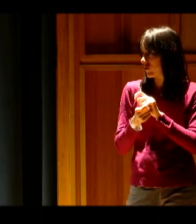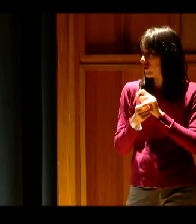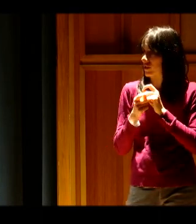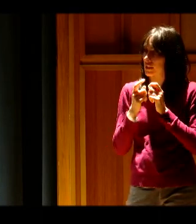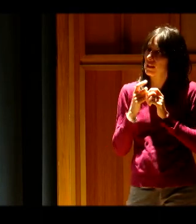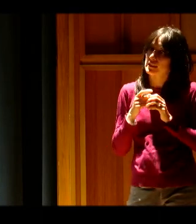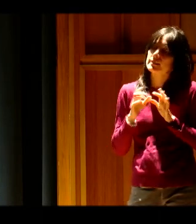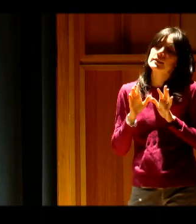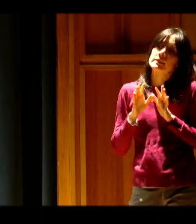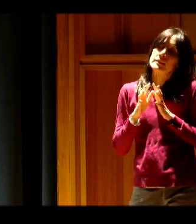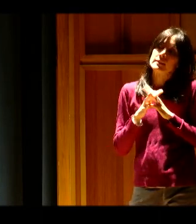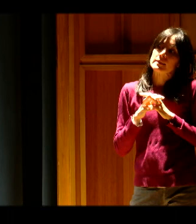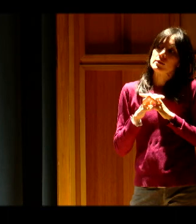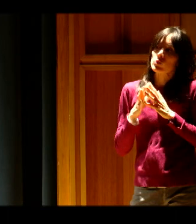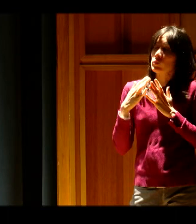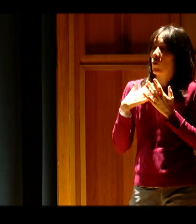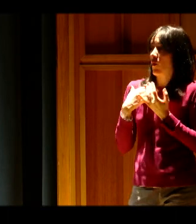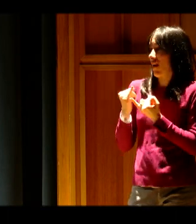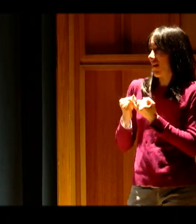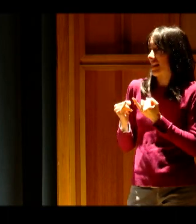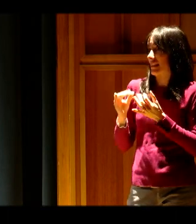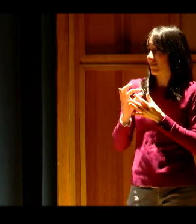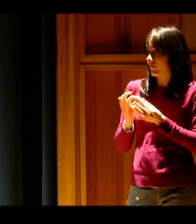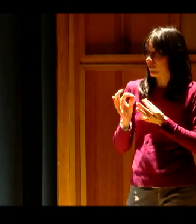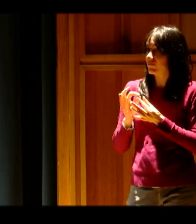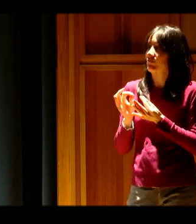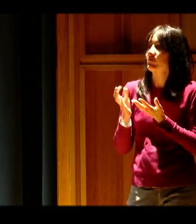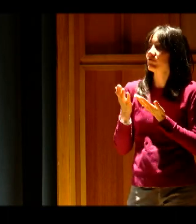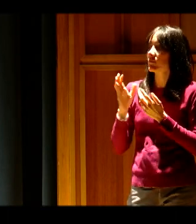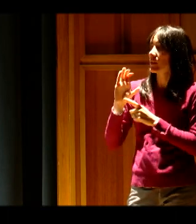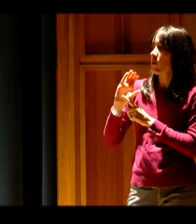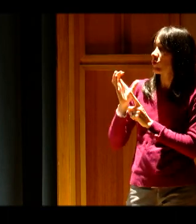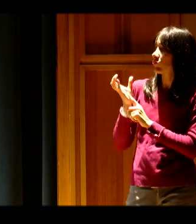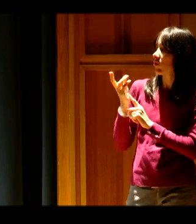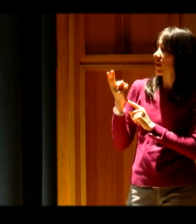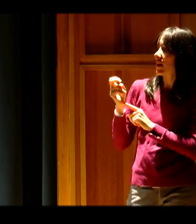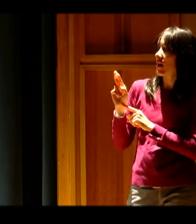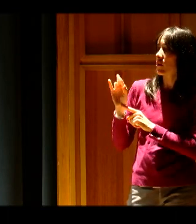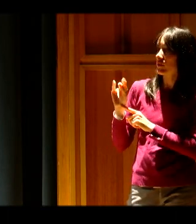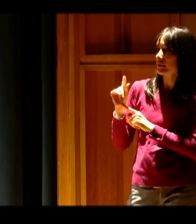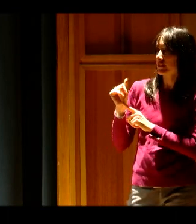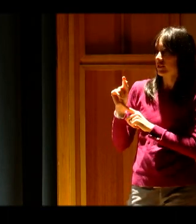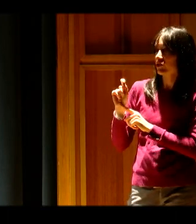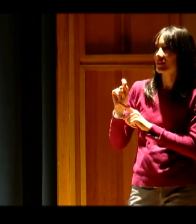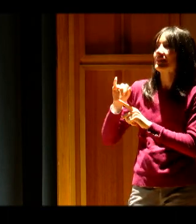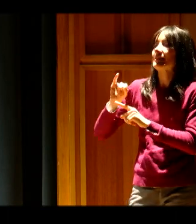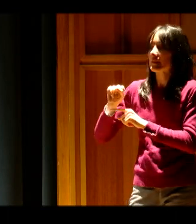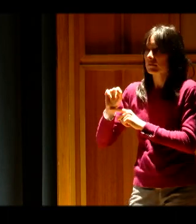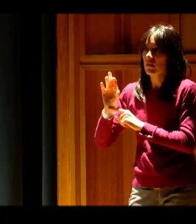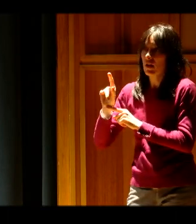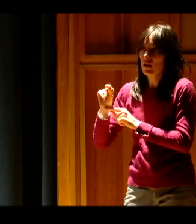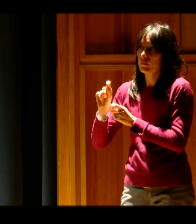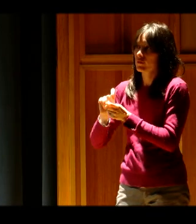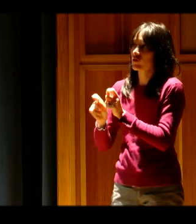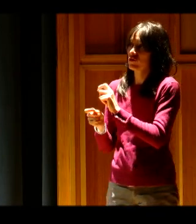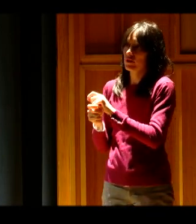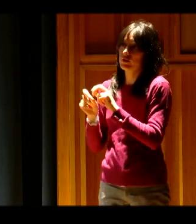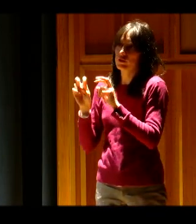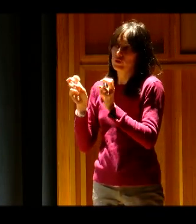And so I leave you just with the idea that cultural heritage is a climate change issue. Climate change is a heritage issue.